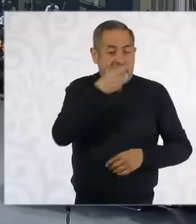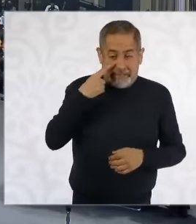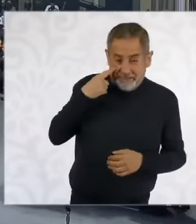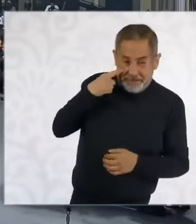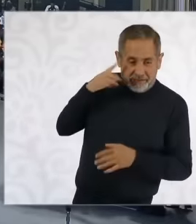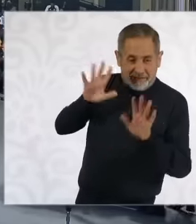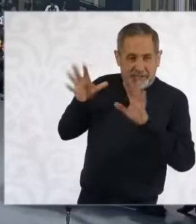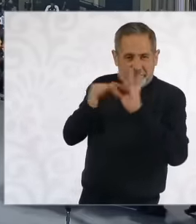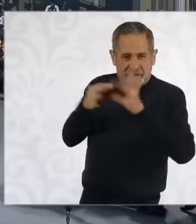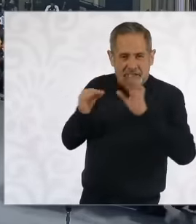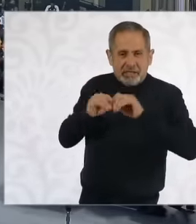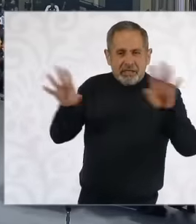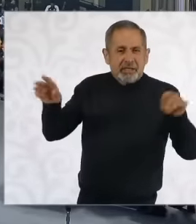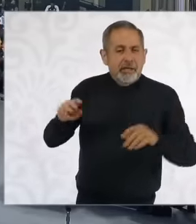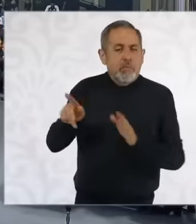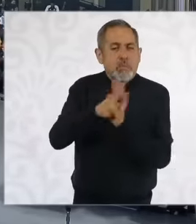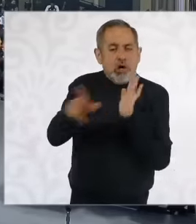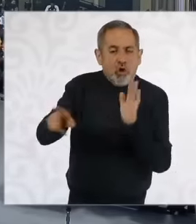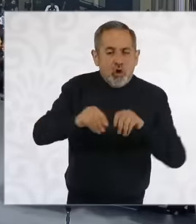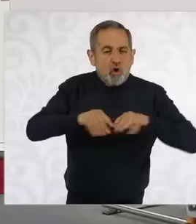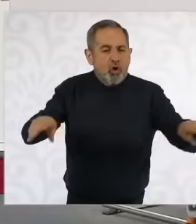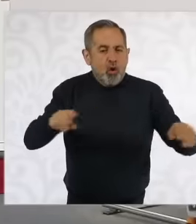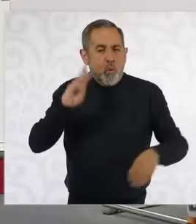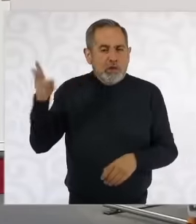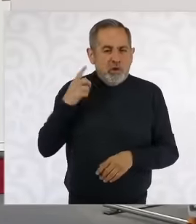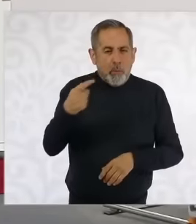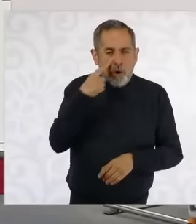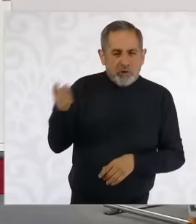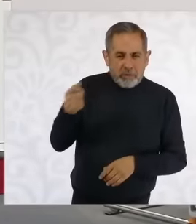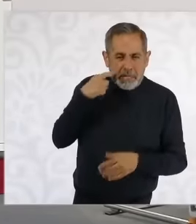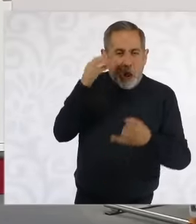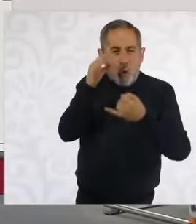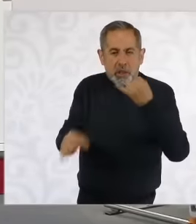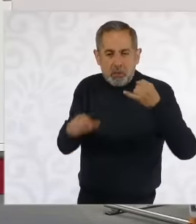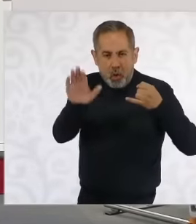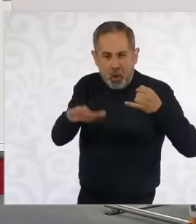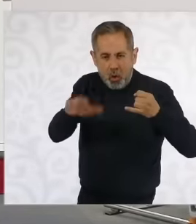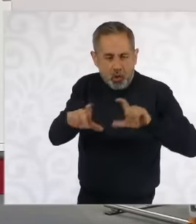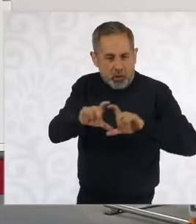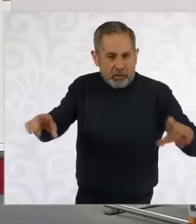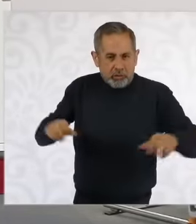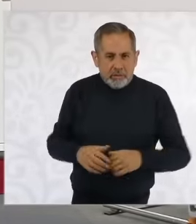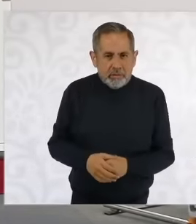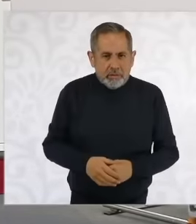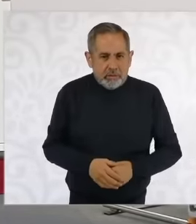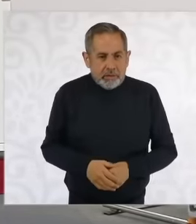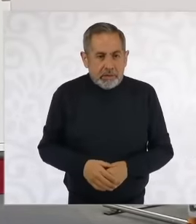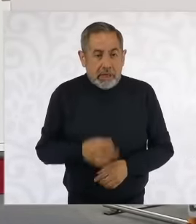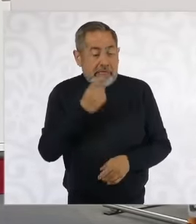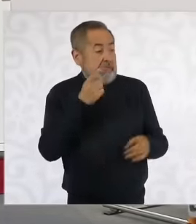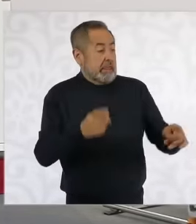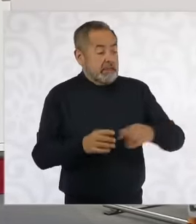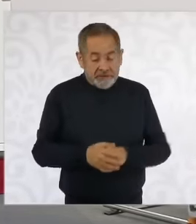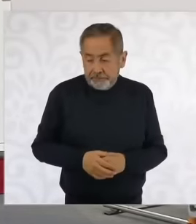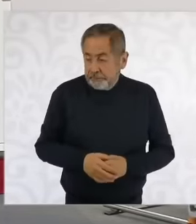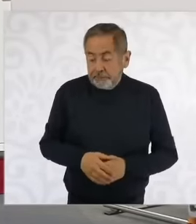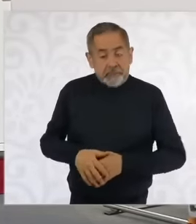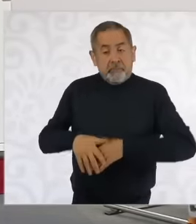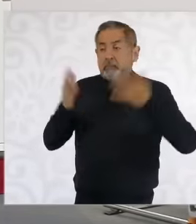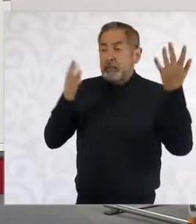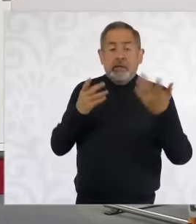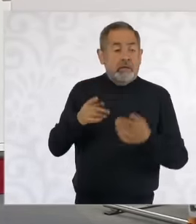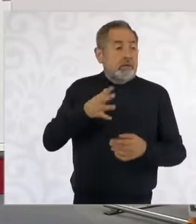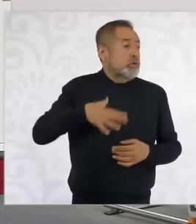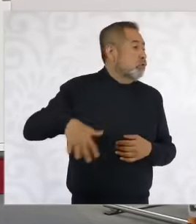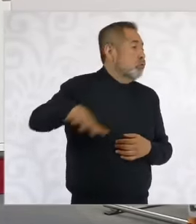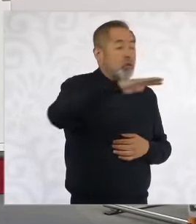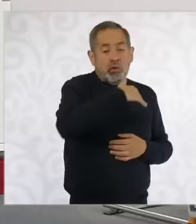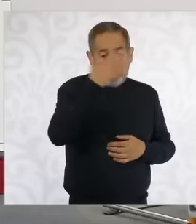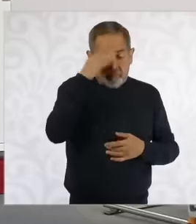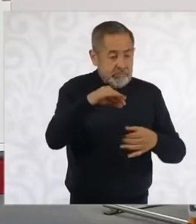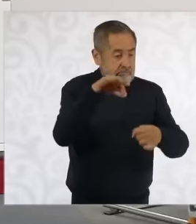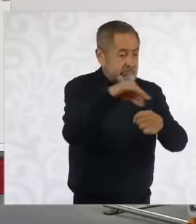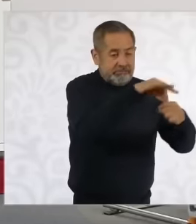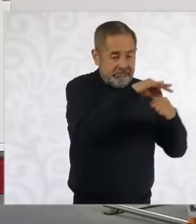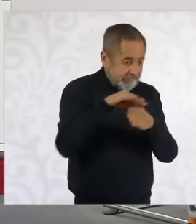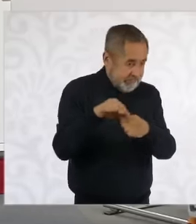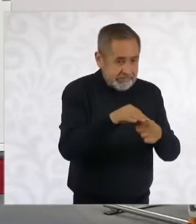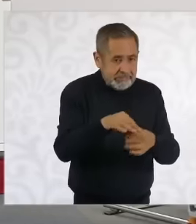In the end, it is widely accepted that the election of judges by popular vote undermines judicial impartiality,